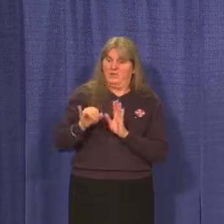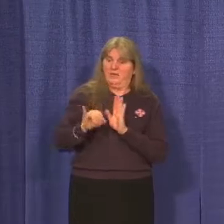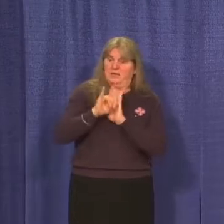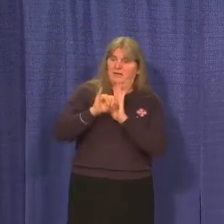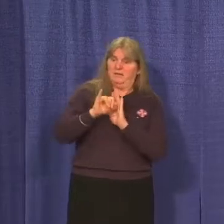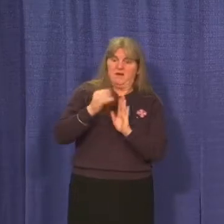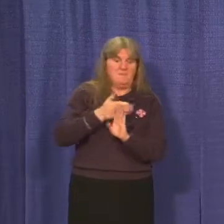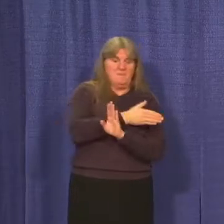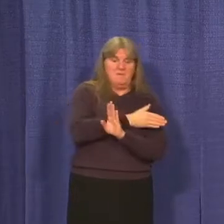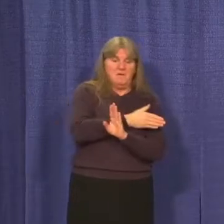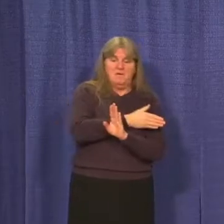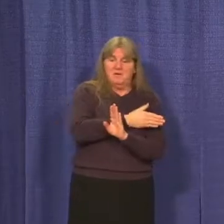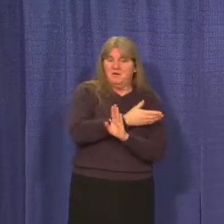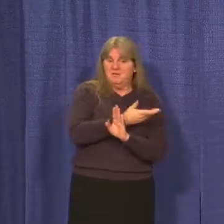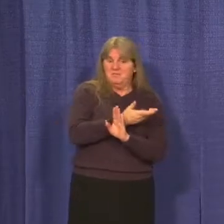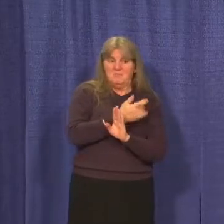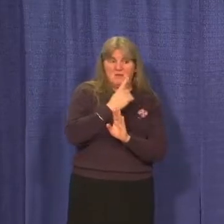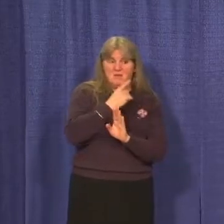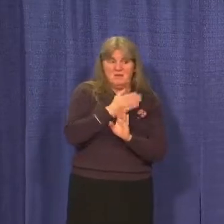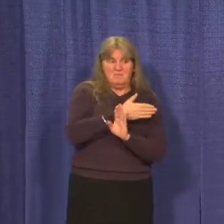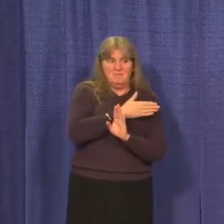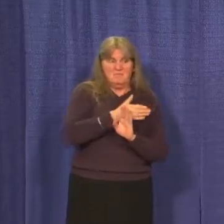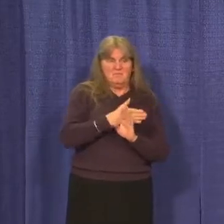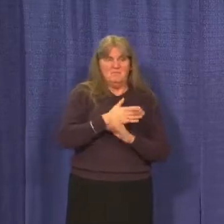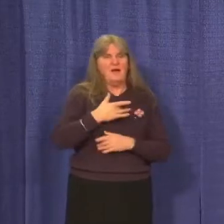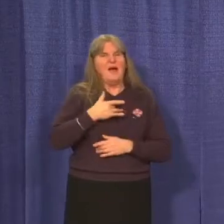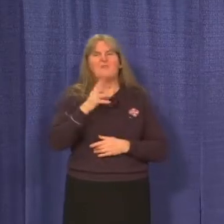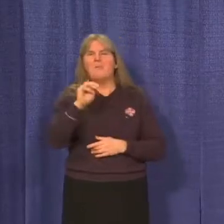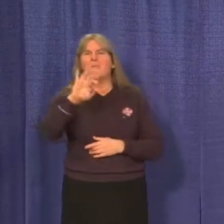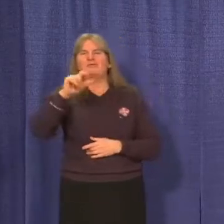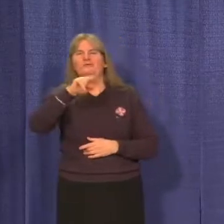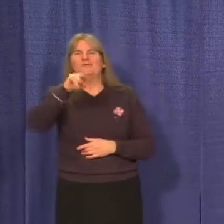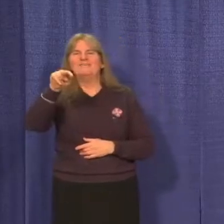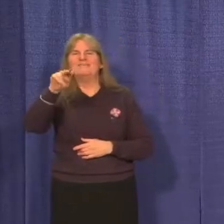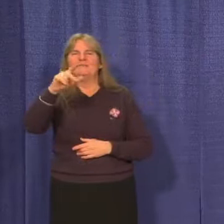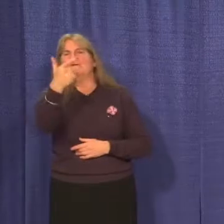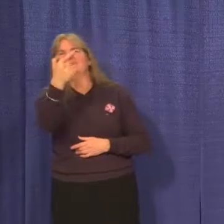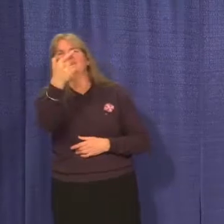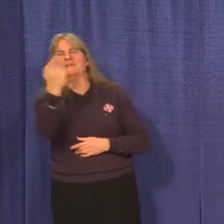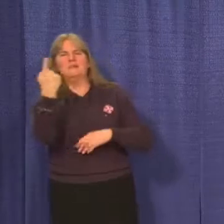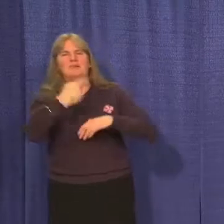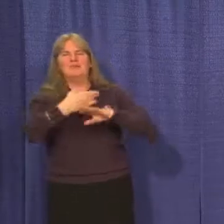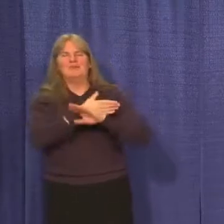undetected? I think about March 21st.